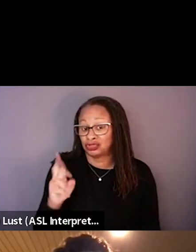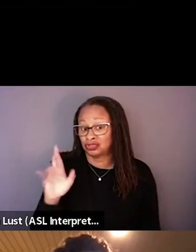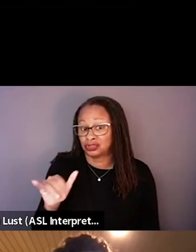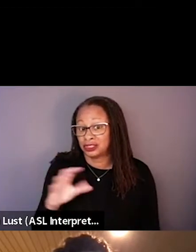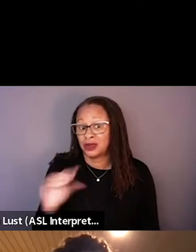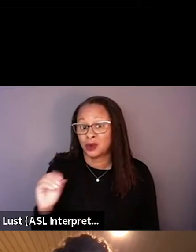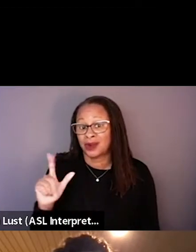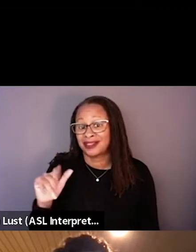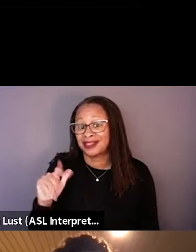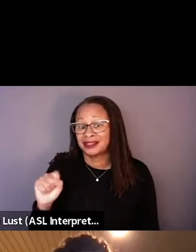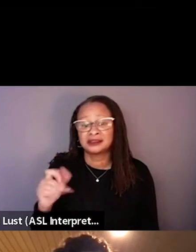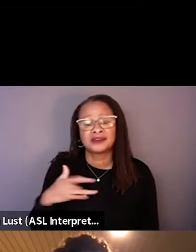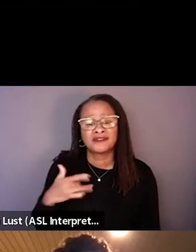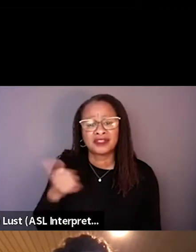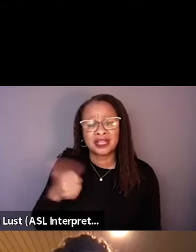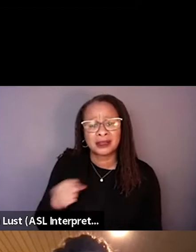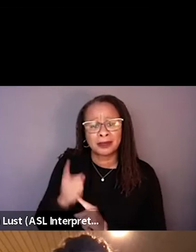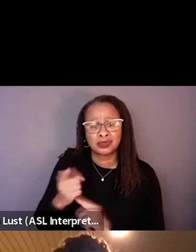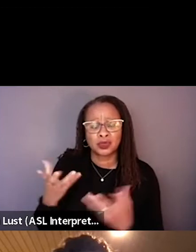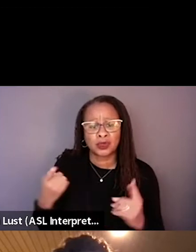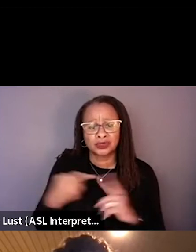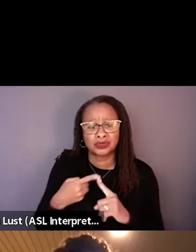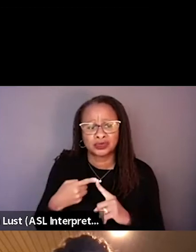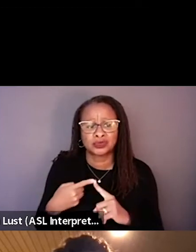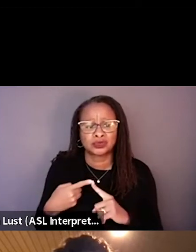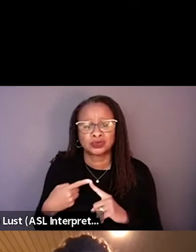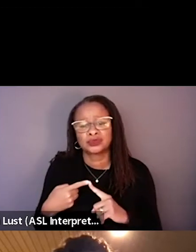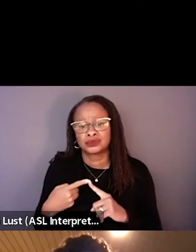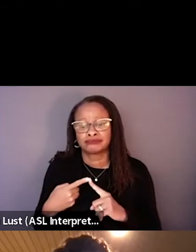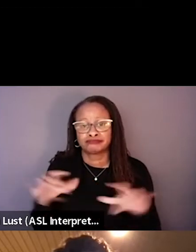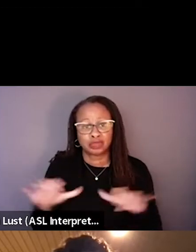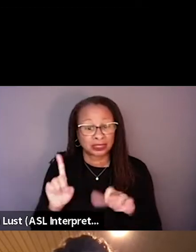moments where you wanted, wanted something different in the film process?